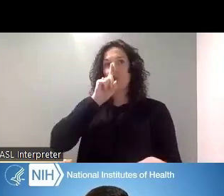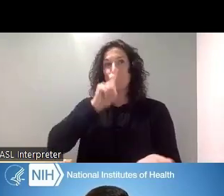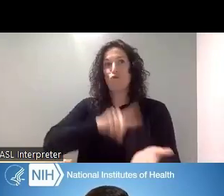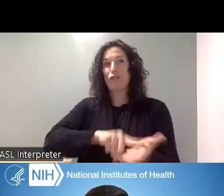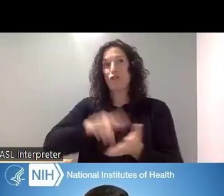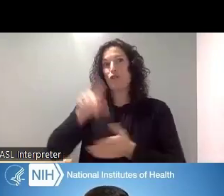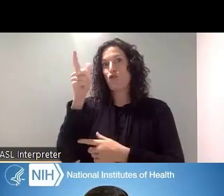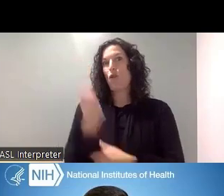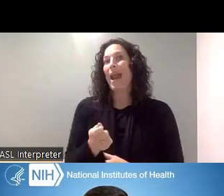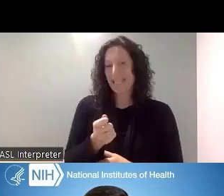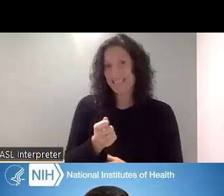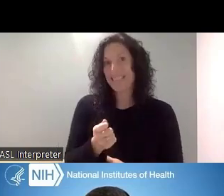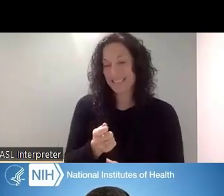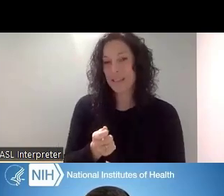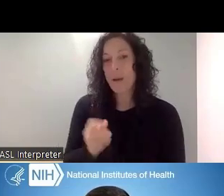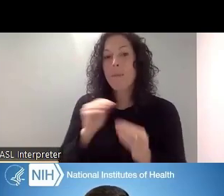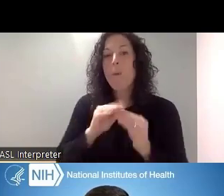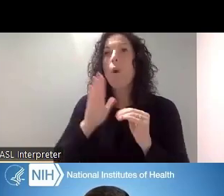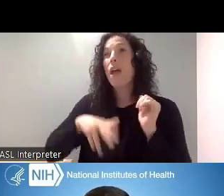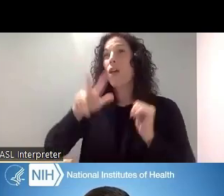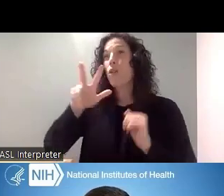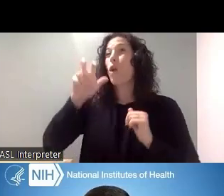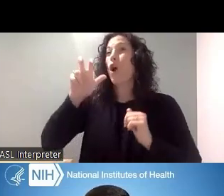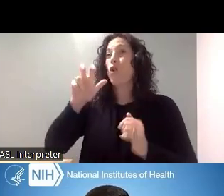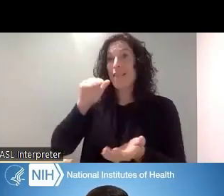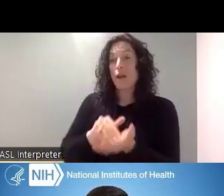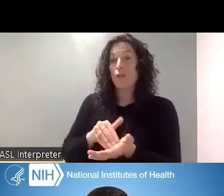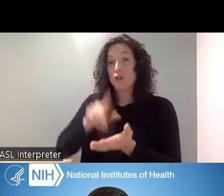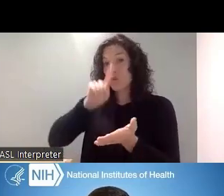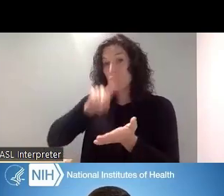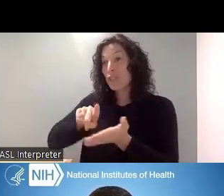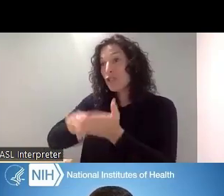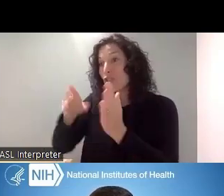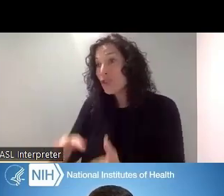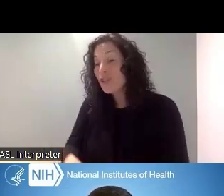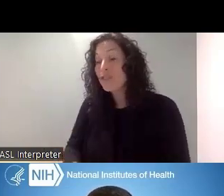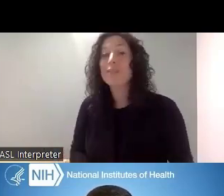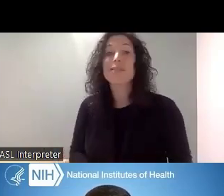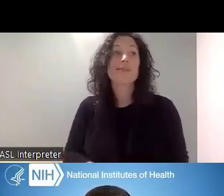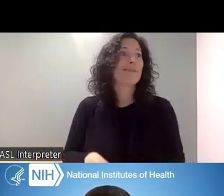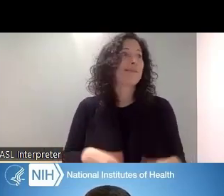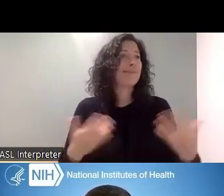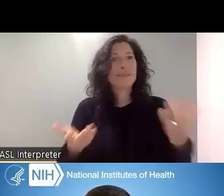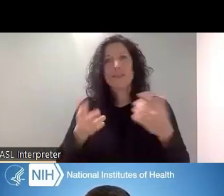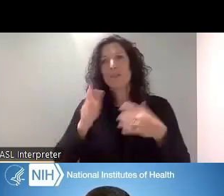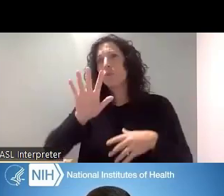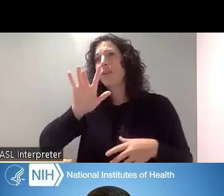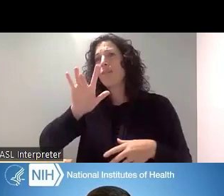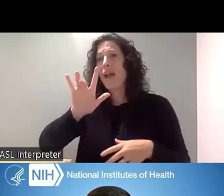to more than 300,000 researchers at some 2,500 research institutions.